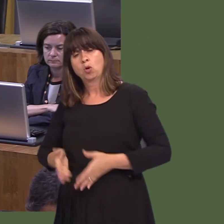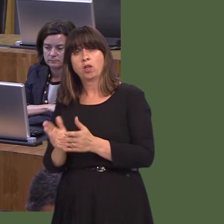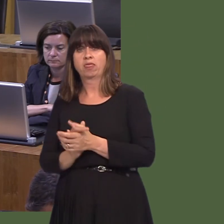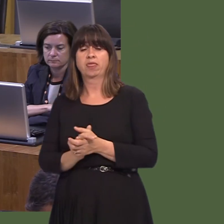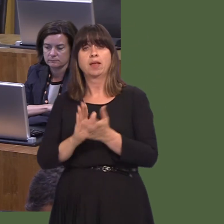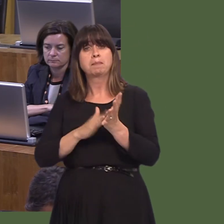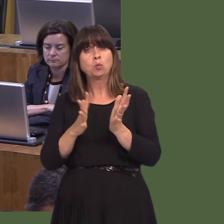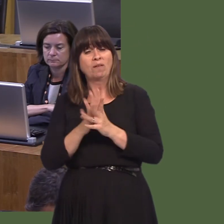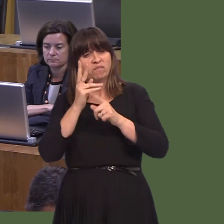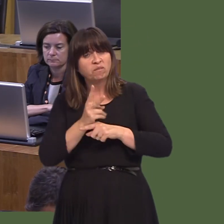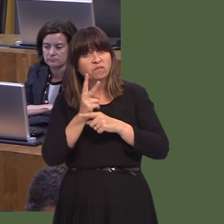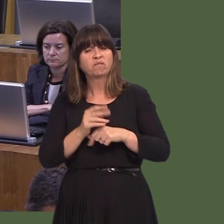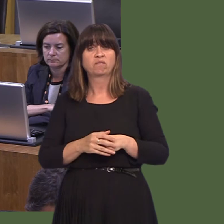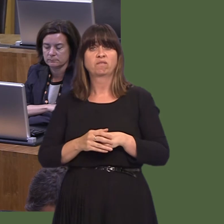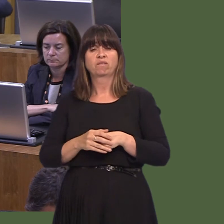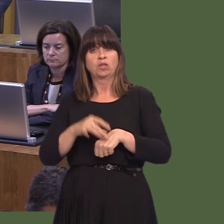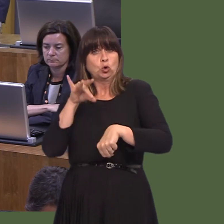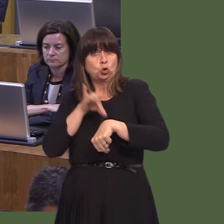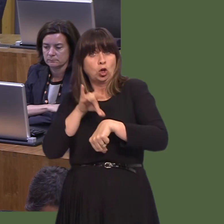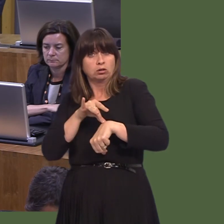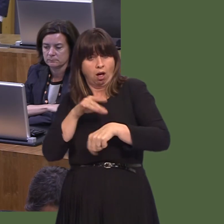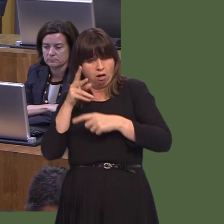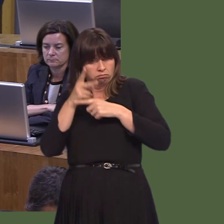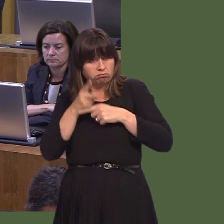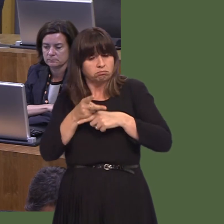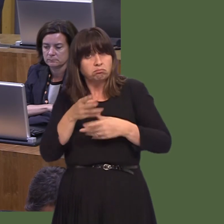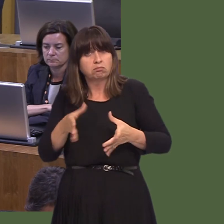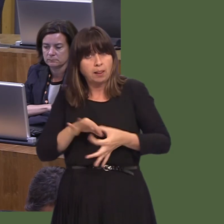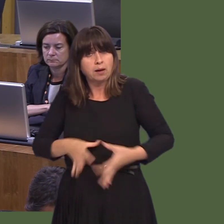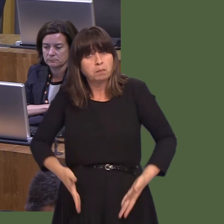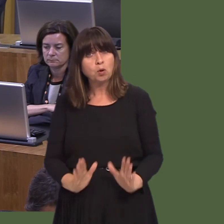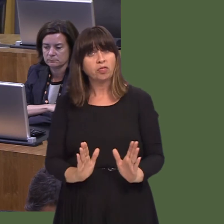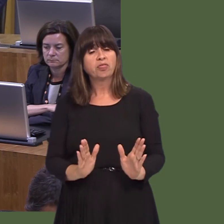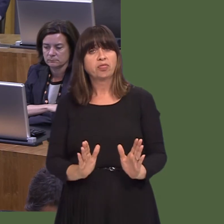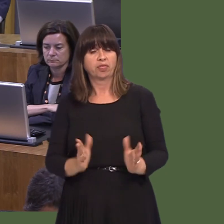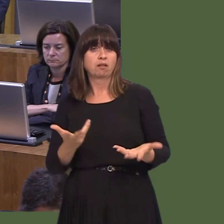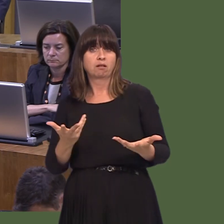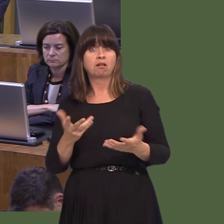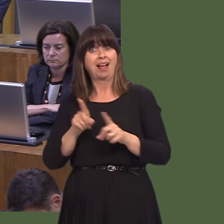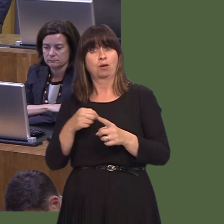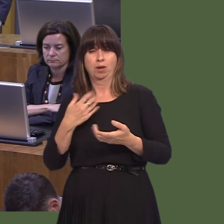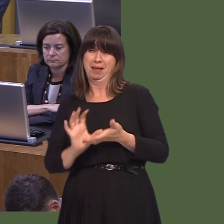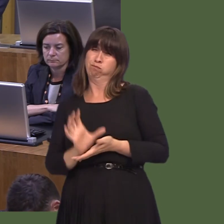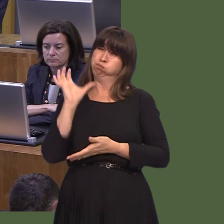care and specialist facilities, and these services have been supported by the Welsh Government's £18 million investment in the sub-regional neonatal intensive care centre, which became operational last month.